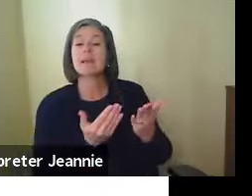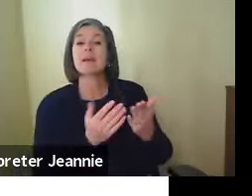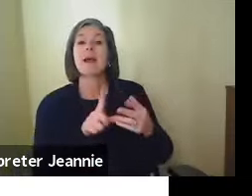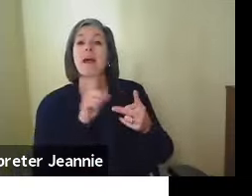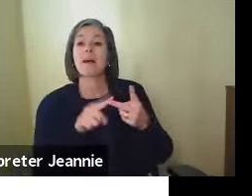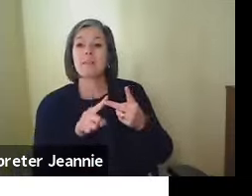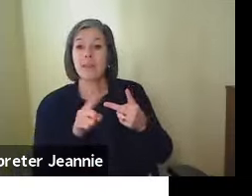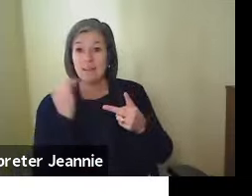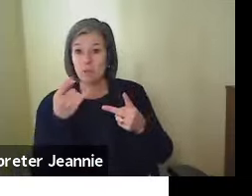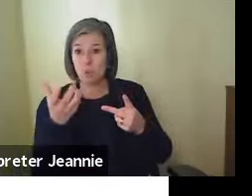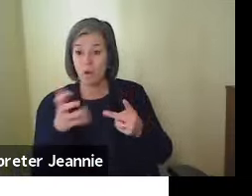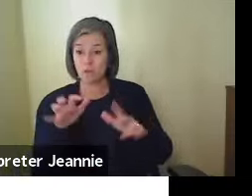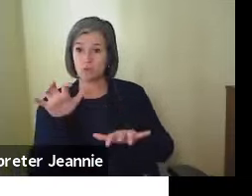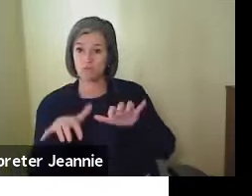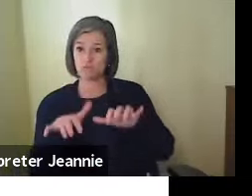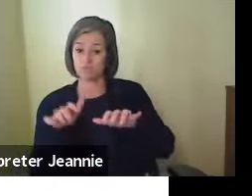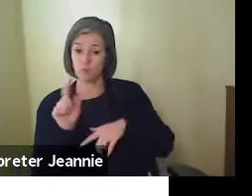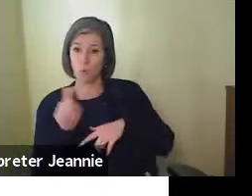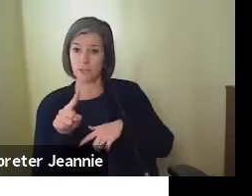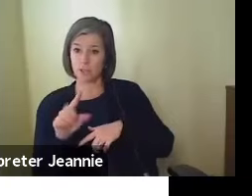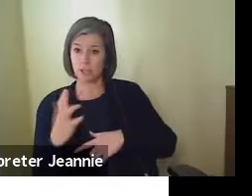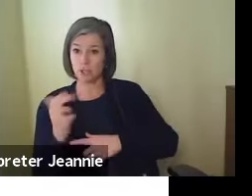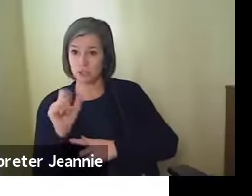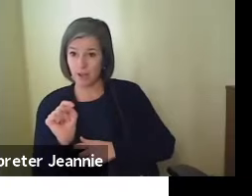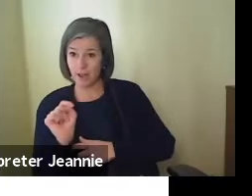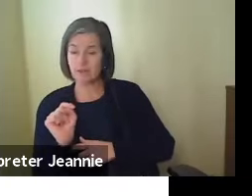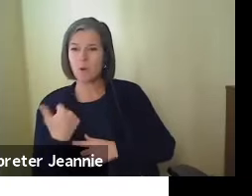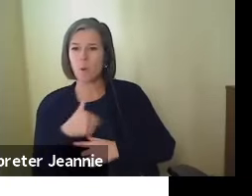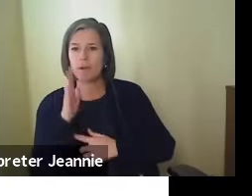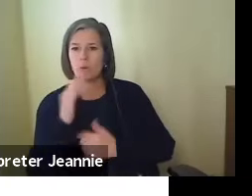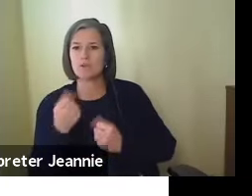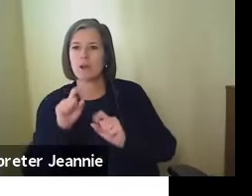to enter your questions in the chat, we will get to as many of those as possible as well.